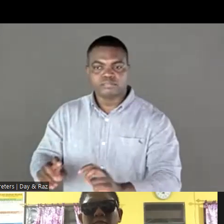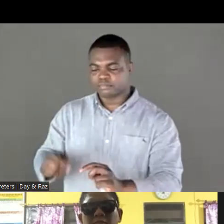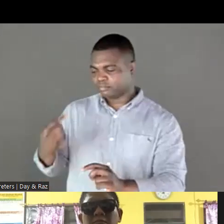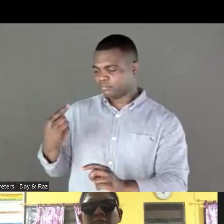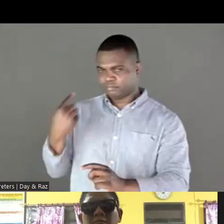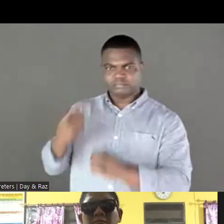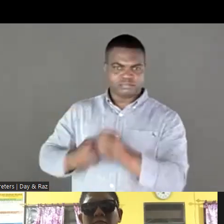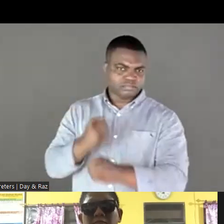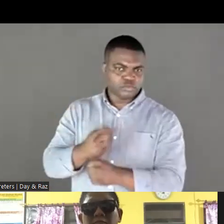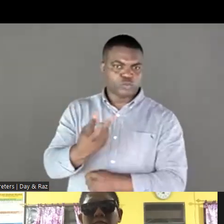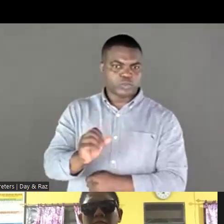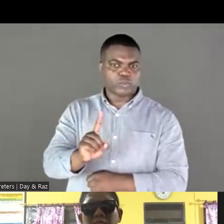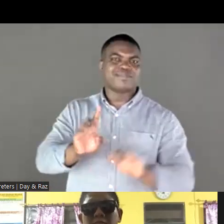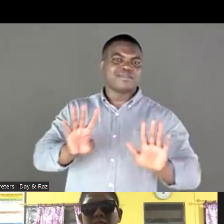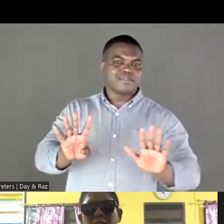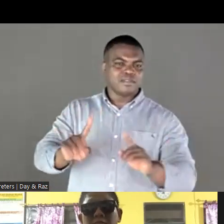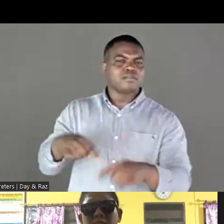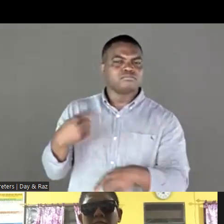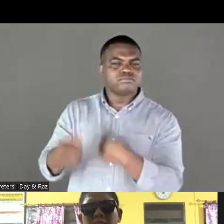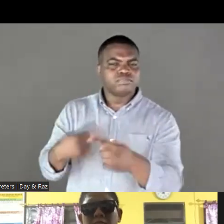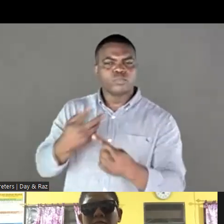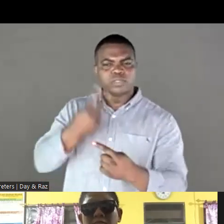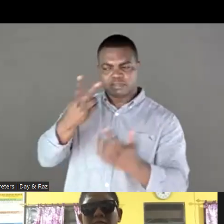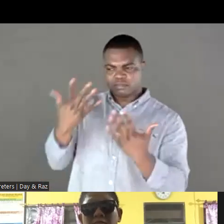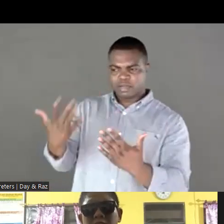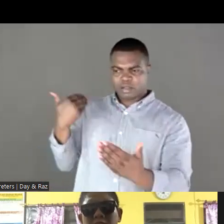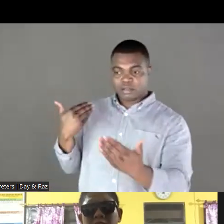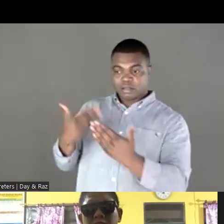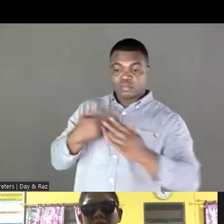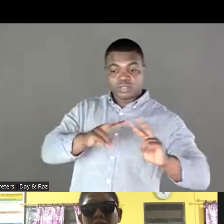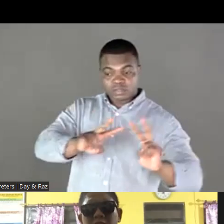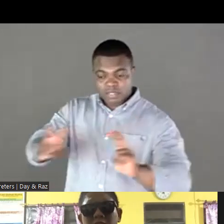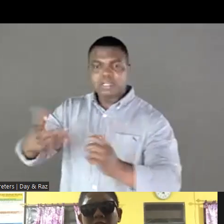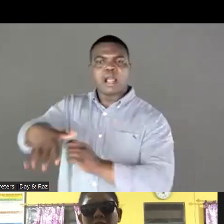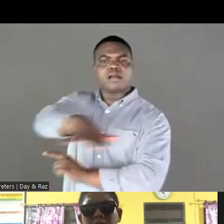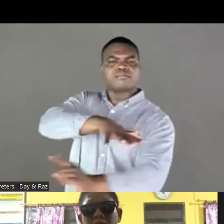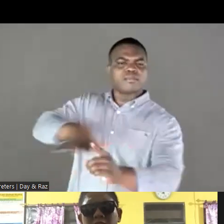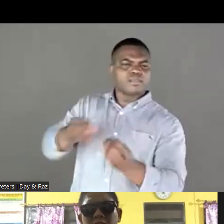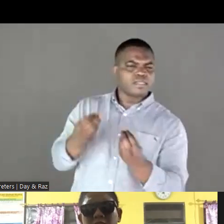between humanitarian actors and agencies and then the participation of OPD to see